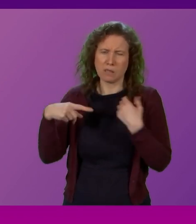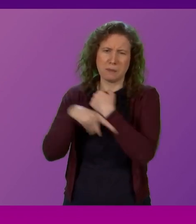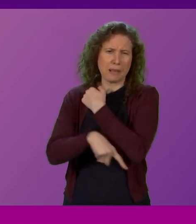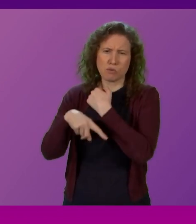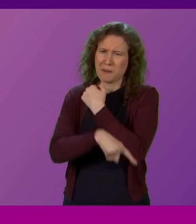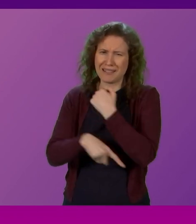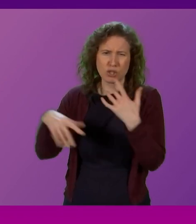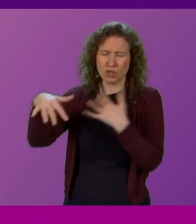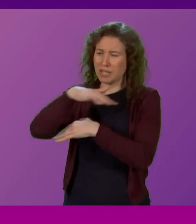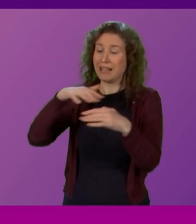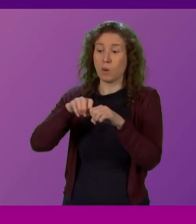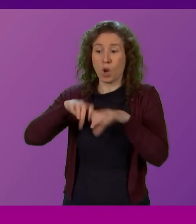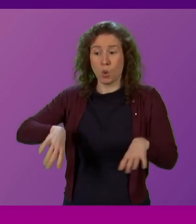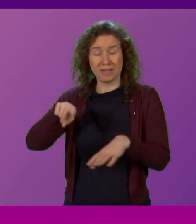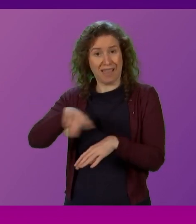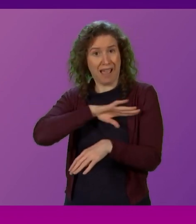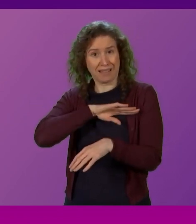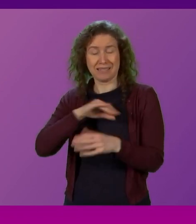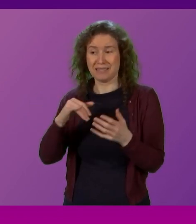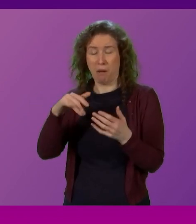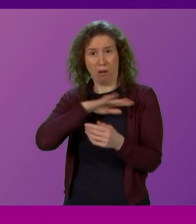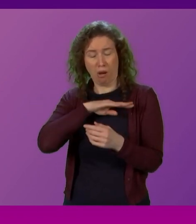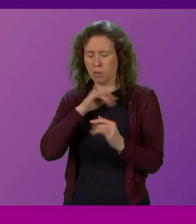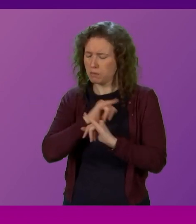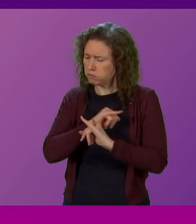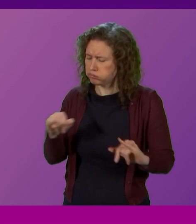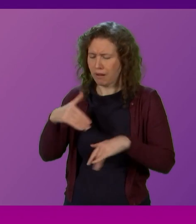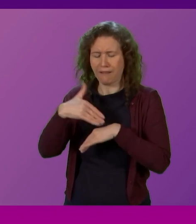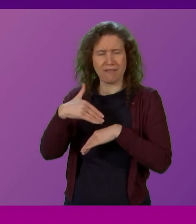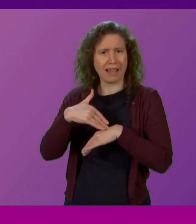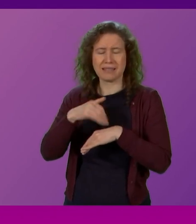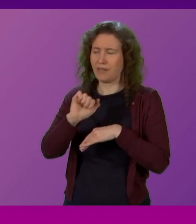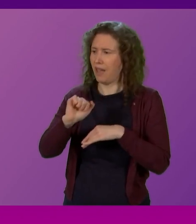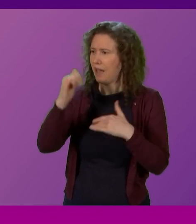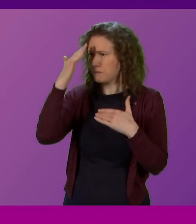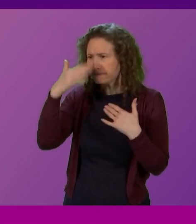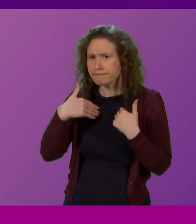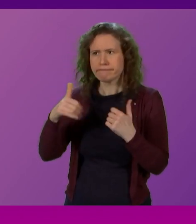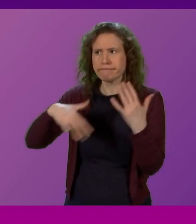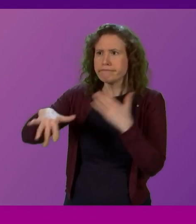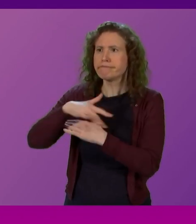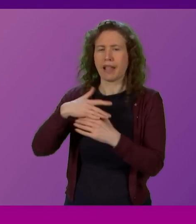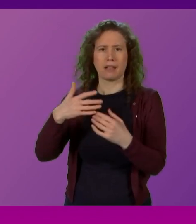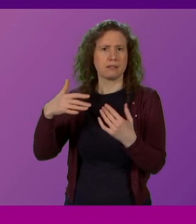Losing St Fittick’s will be detrimental to residents’ health and wellbeing and bad for wider social and environmental justice.